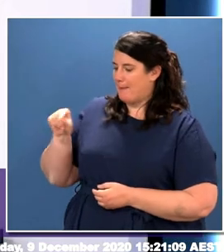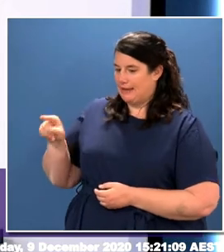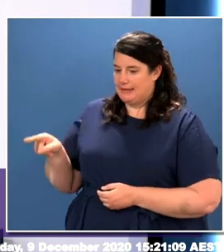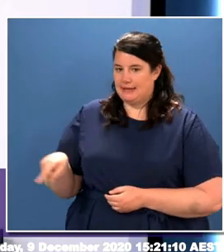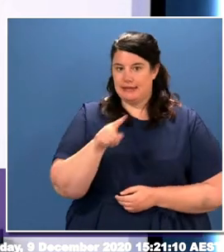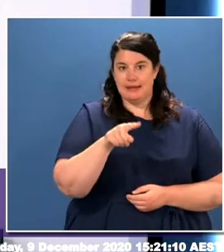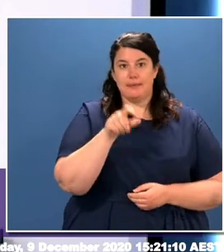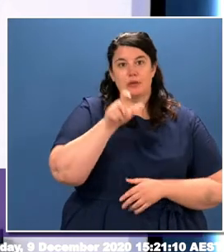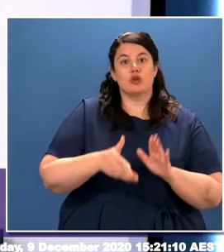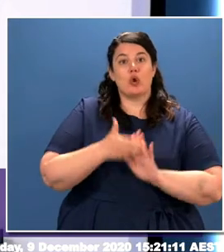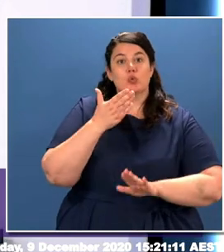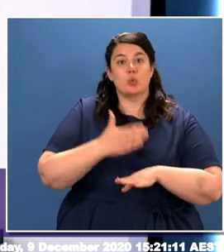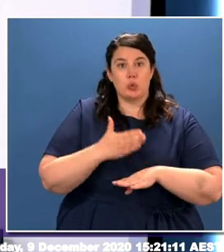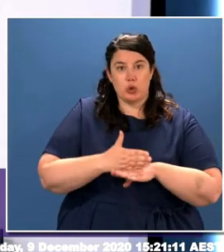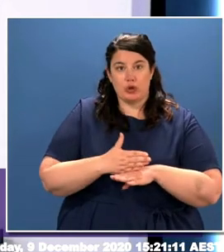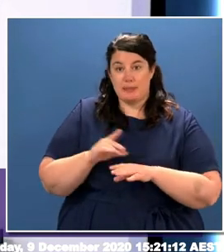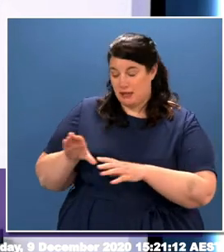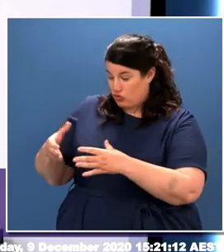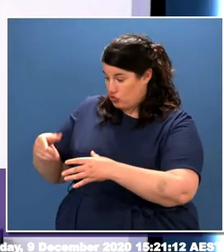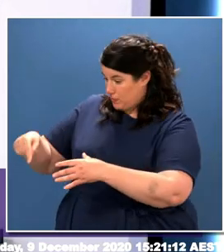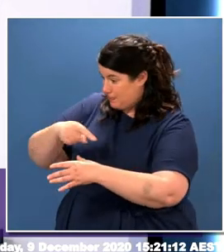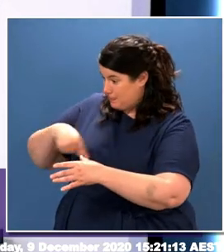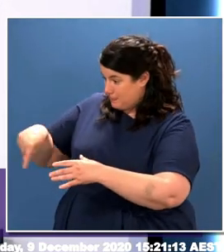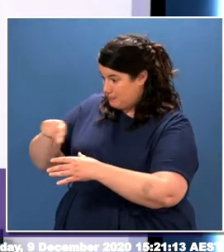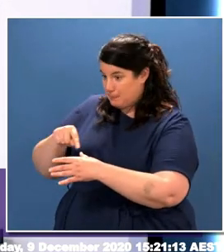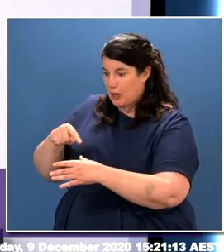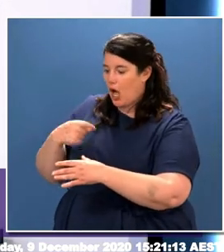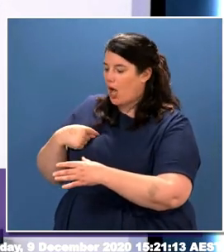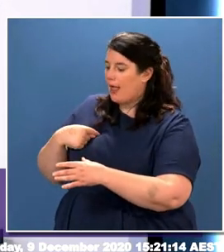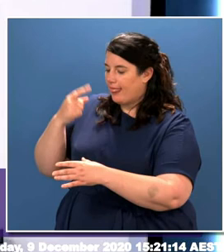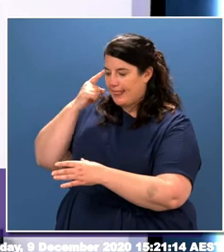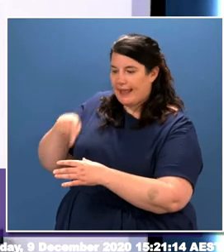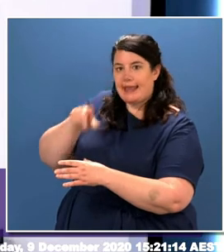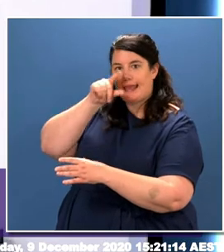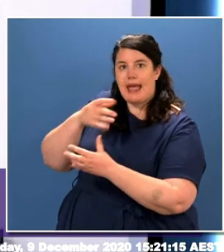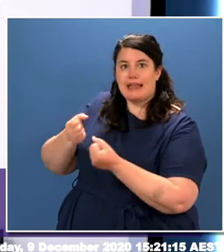And so this selection of those who are perceived, whether justifiably